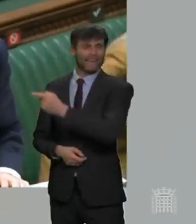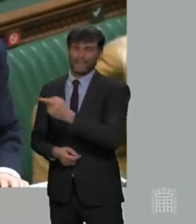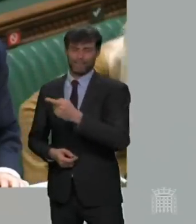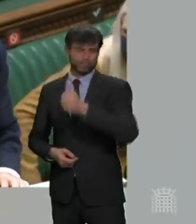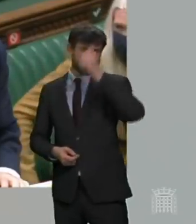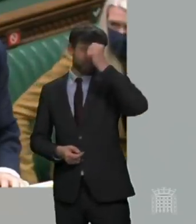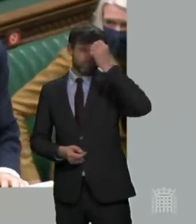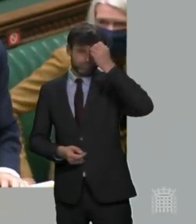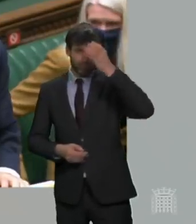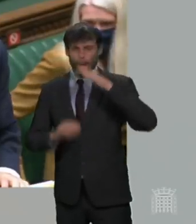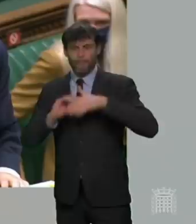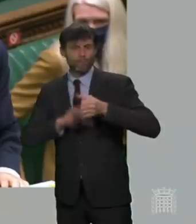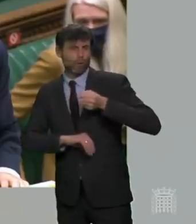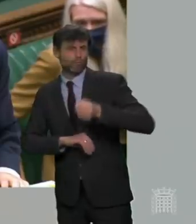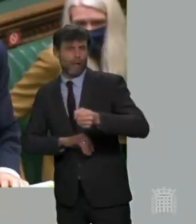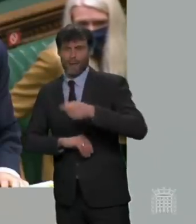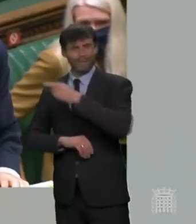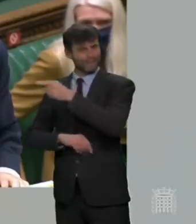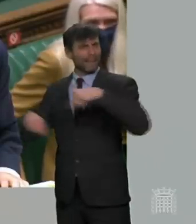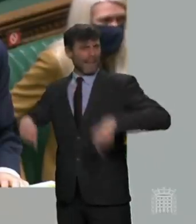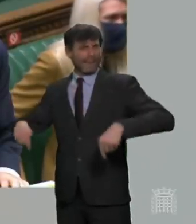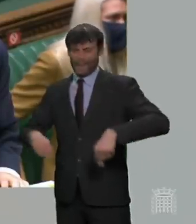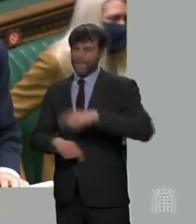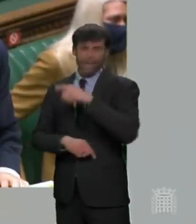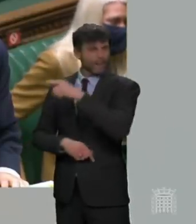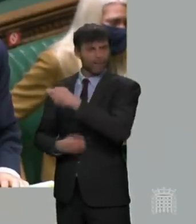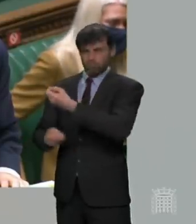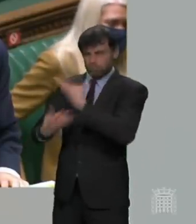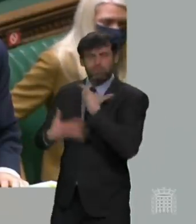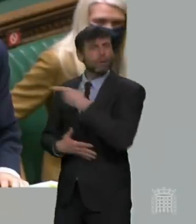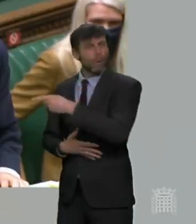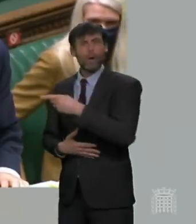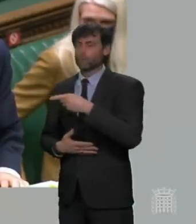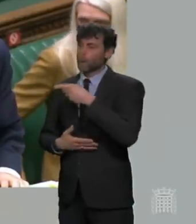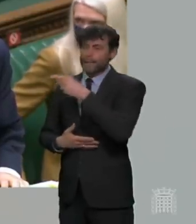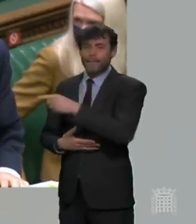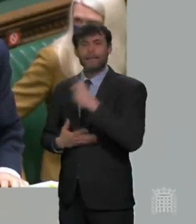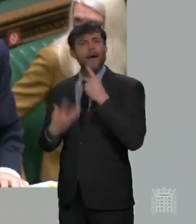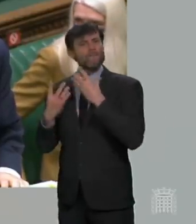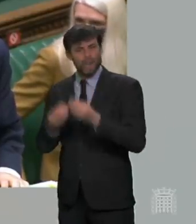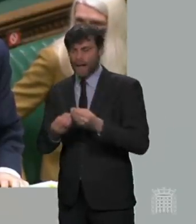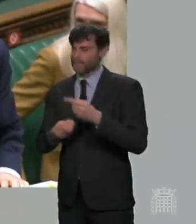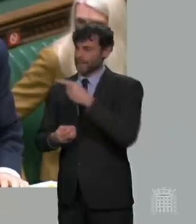railways in this House, and we are certainly determined to follow his lead and to upgrade